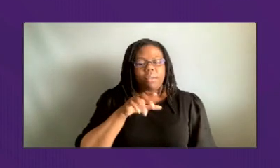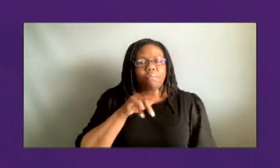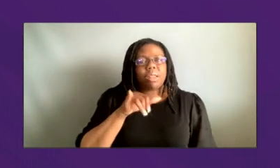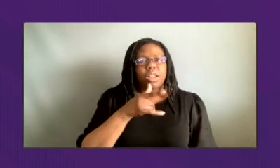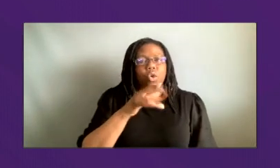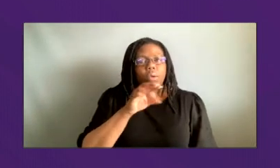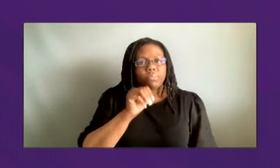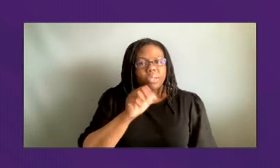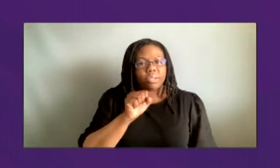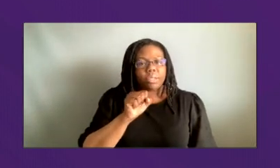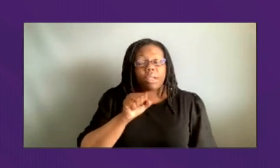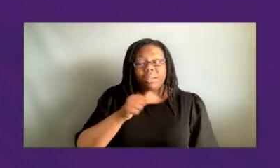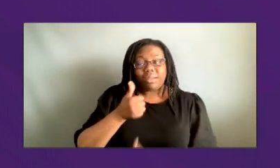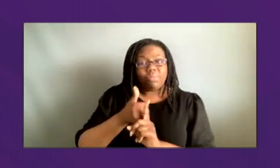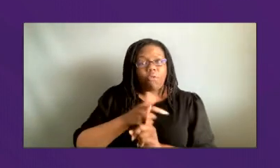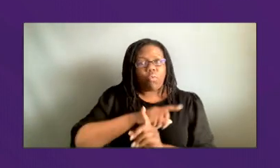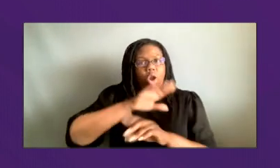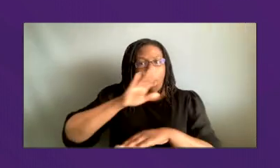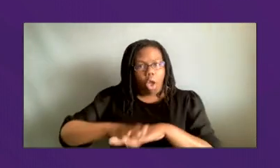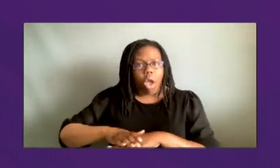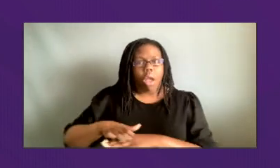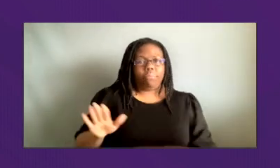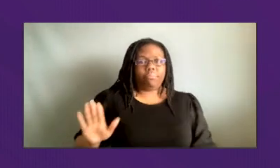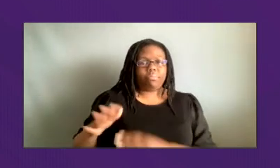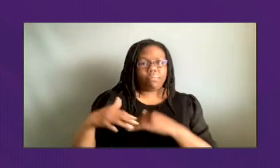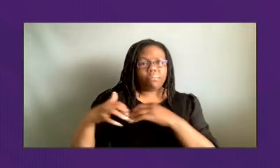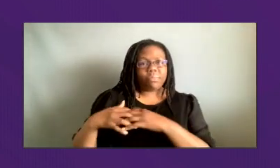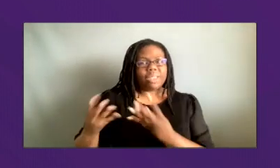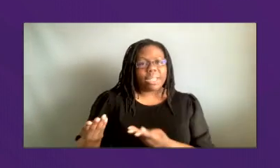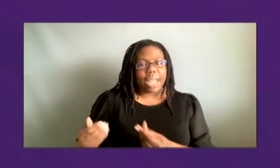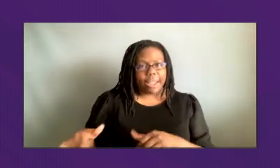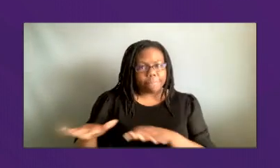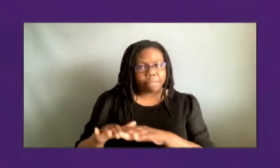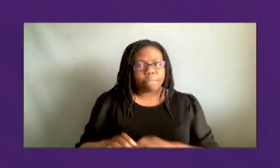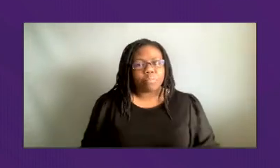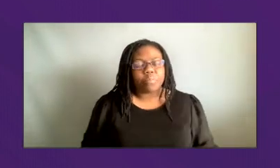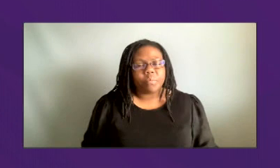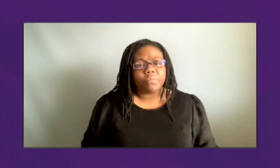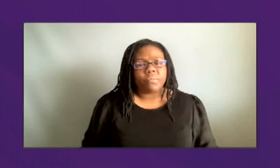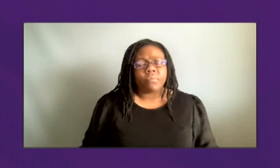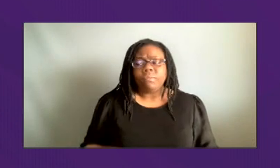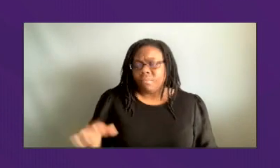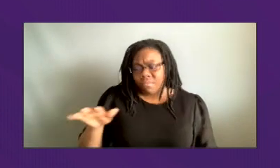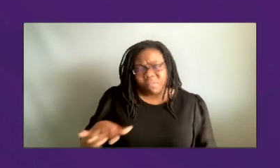the Wampanoag Nation also experienced tremendous human loss. When Europeans arrived in America,